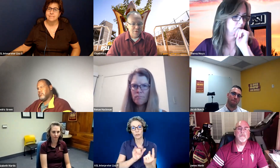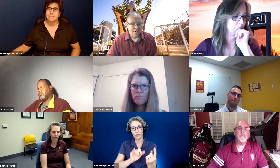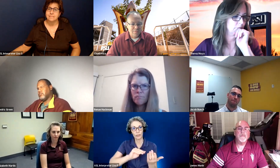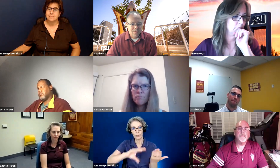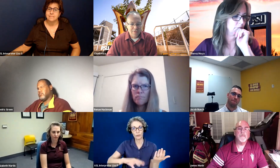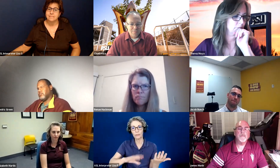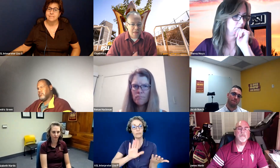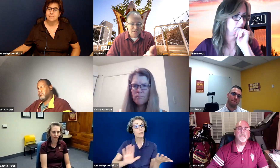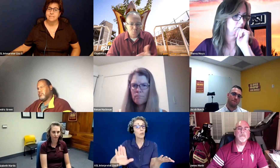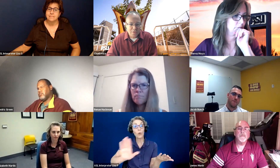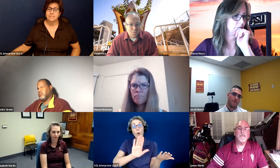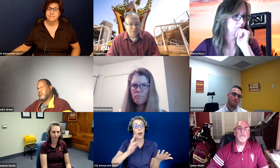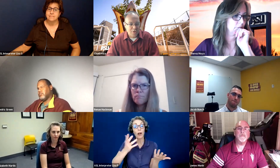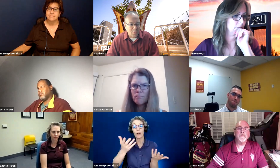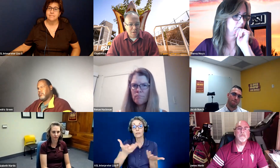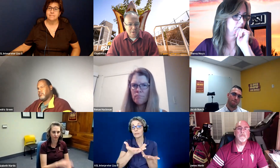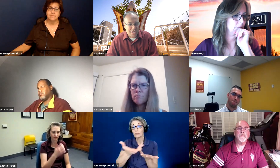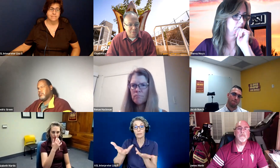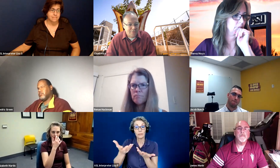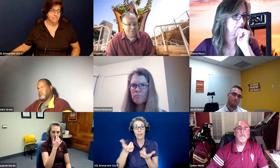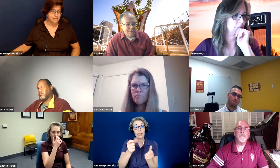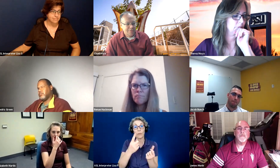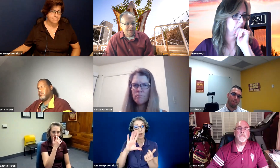Panelists what are your recommendations?